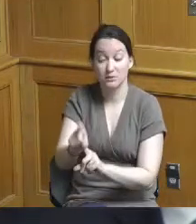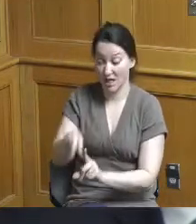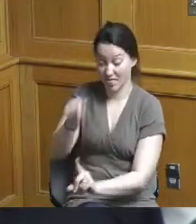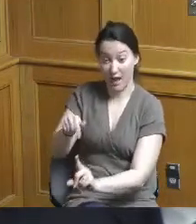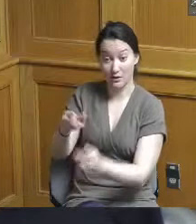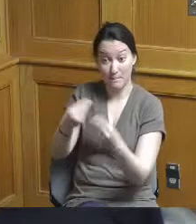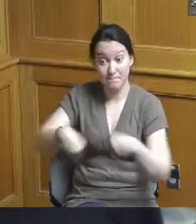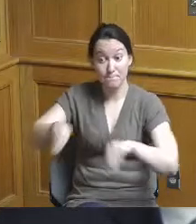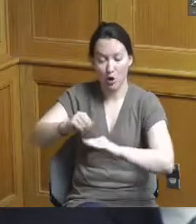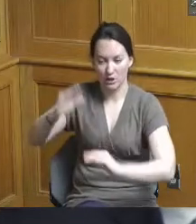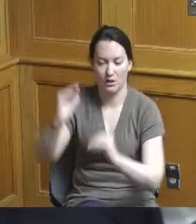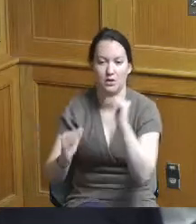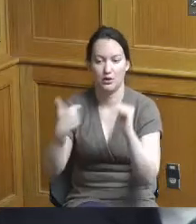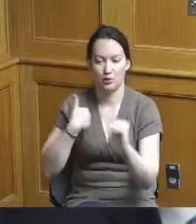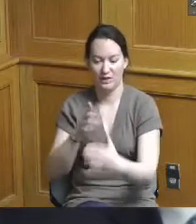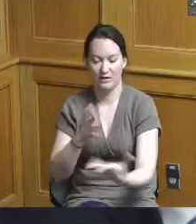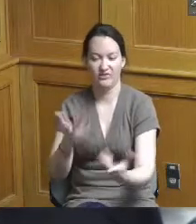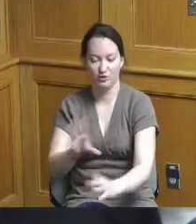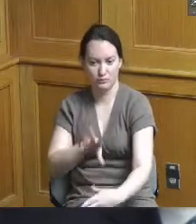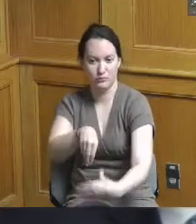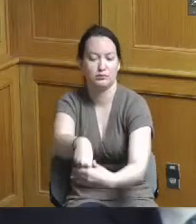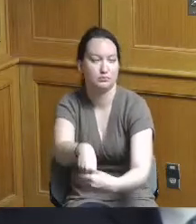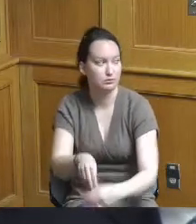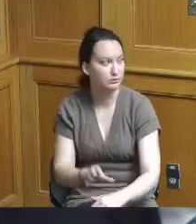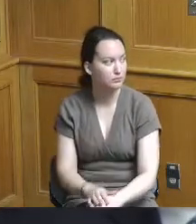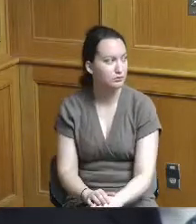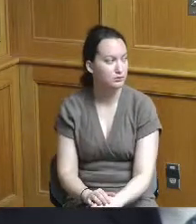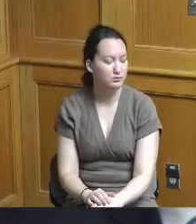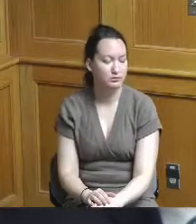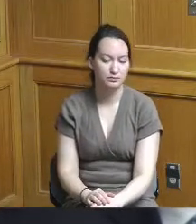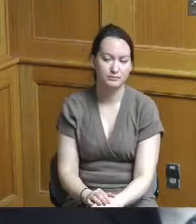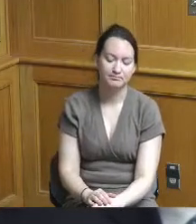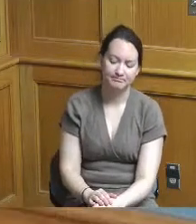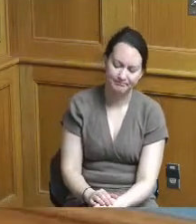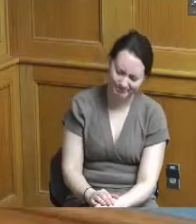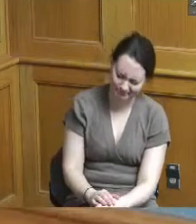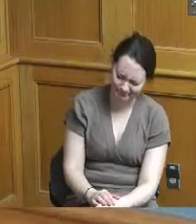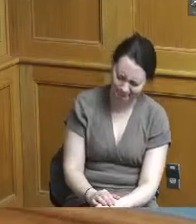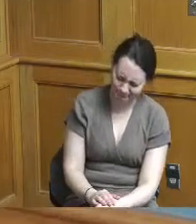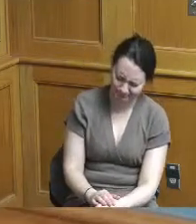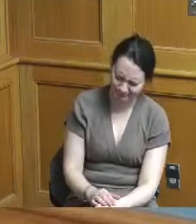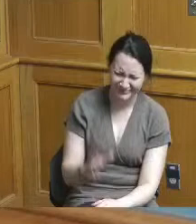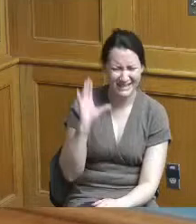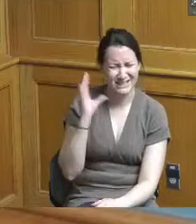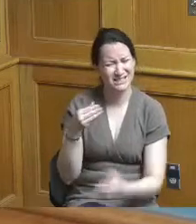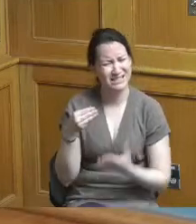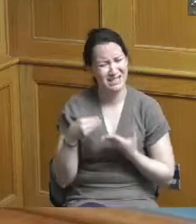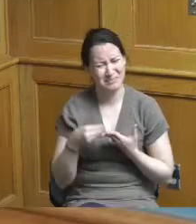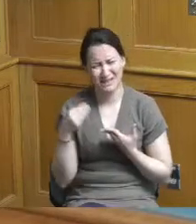Market Dynamic that the county ultimately gets yeah I guess that's a very expensive fundamental